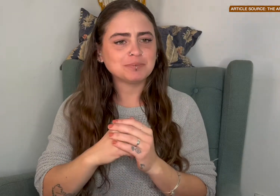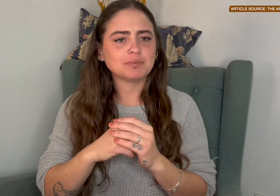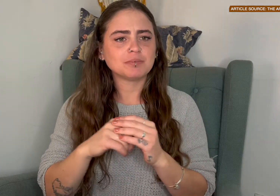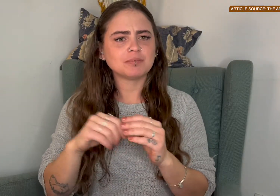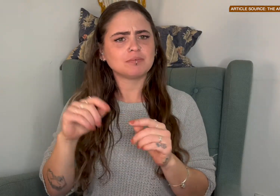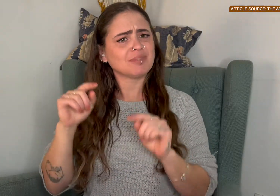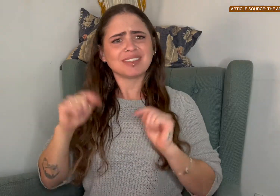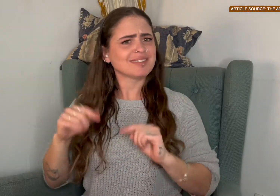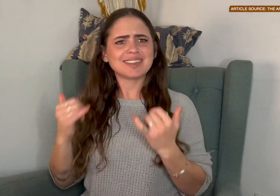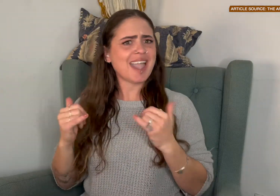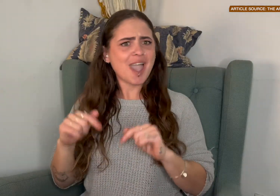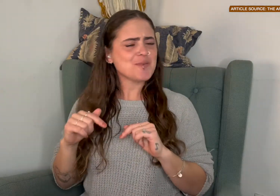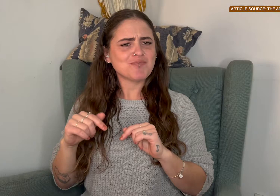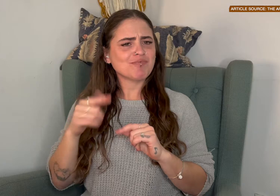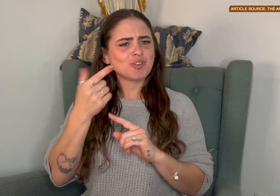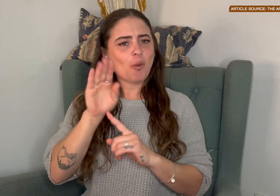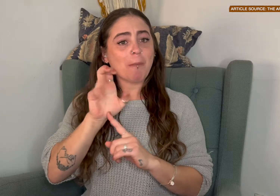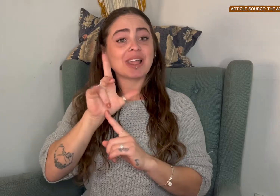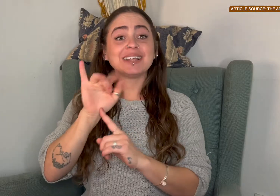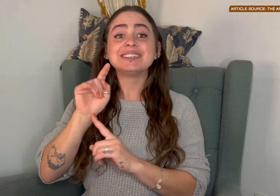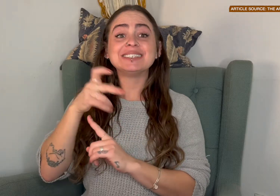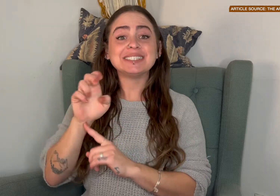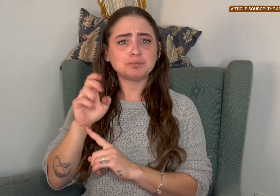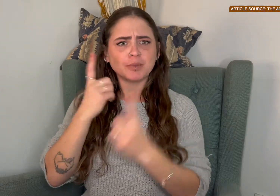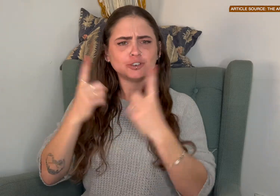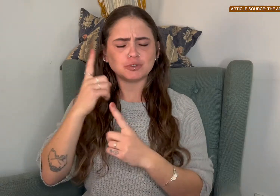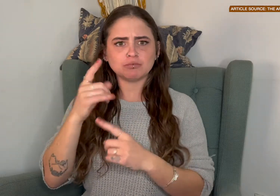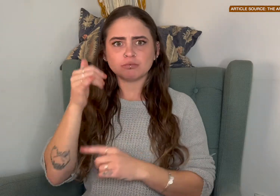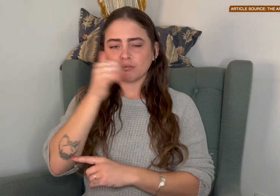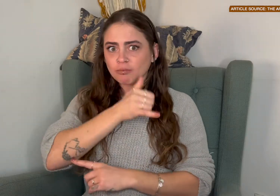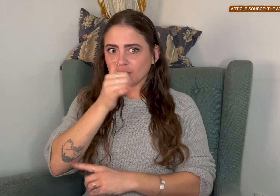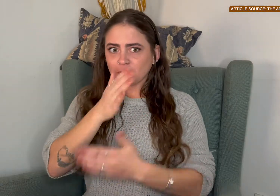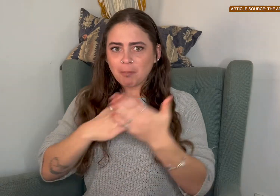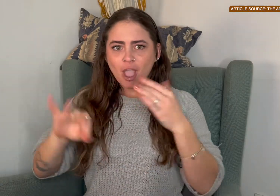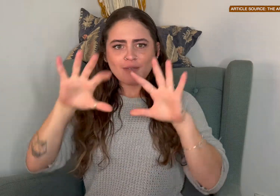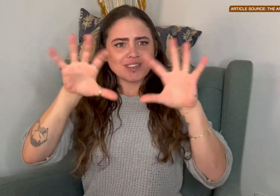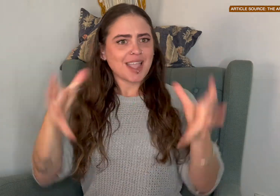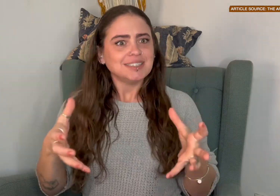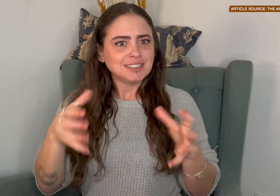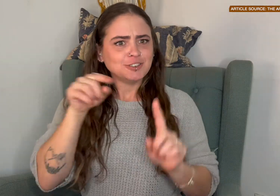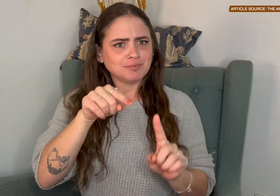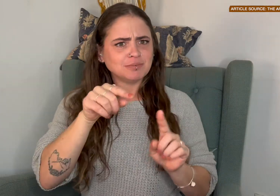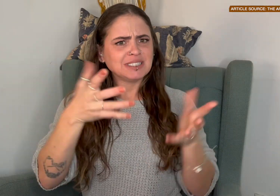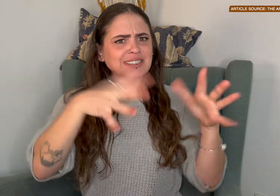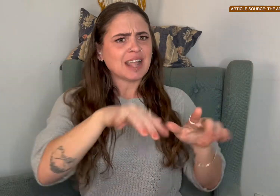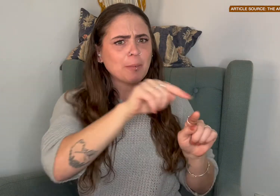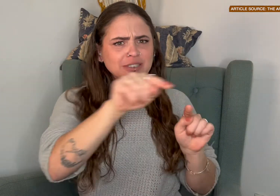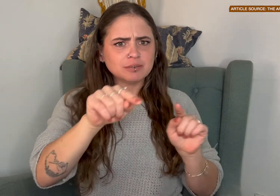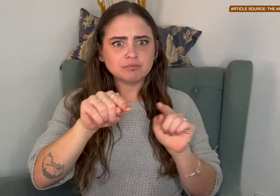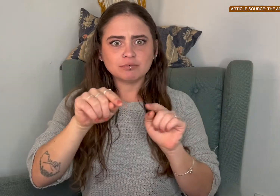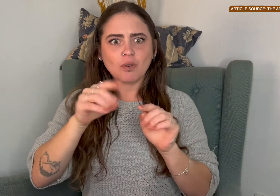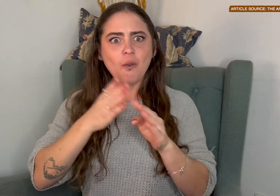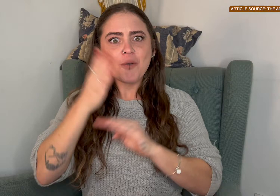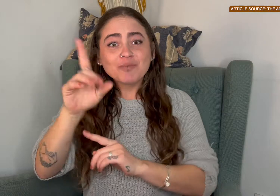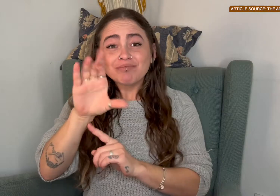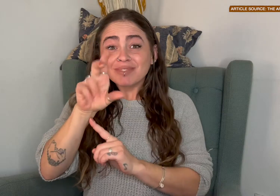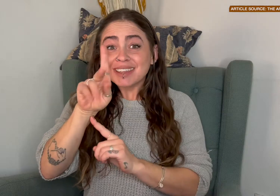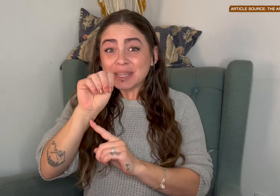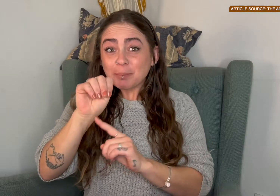Göbekli Tepe is now considered part of a constellation of contemporaneous settlements that extends over 100km